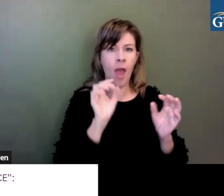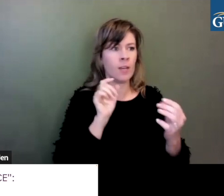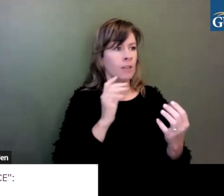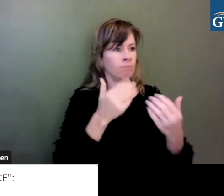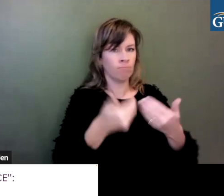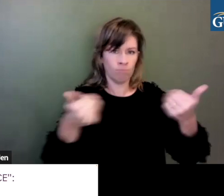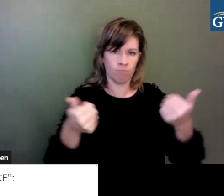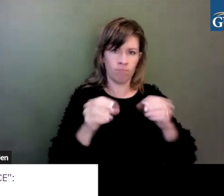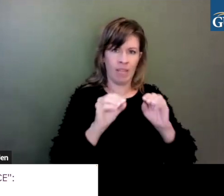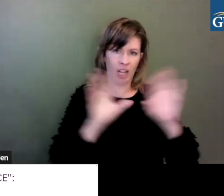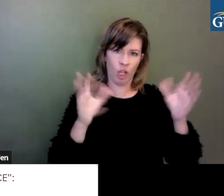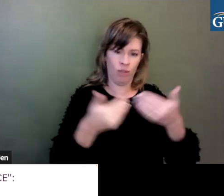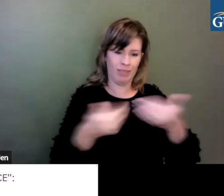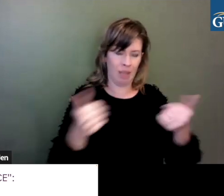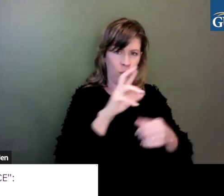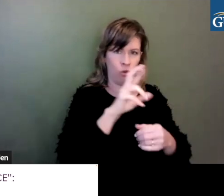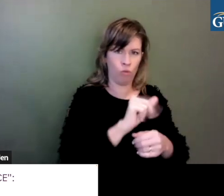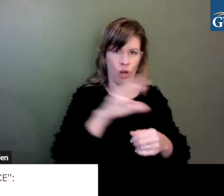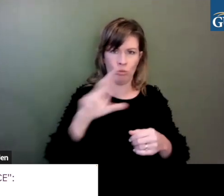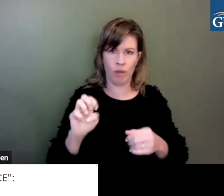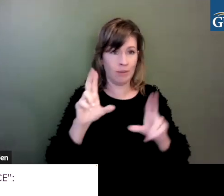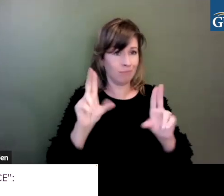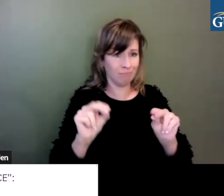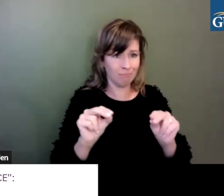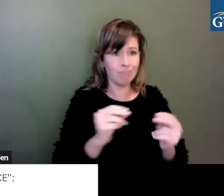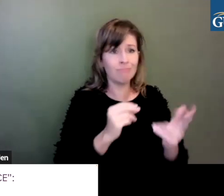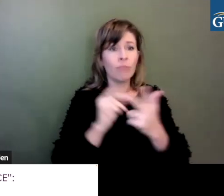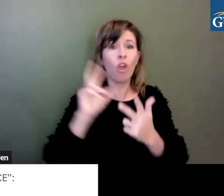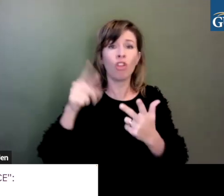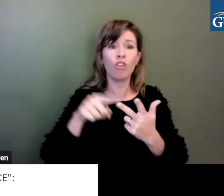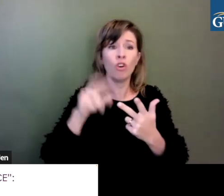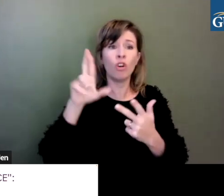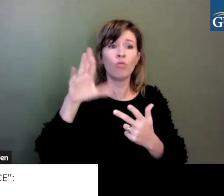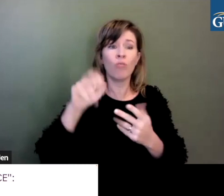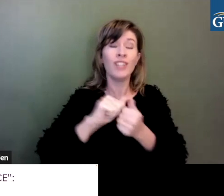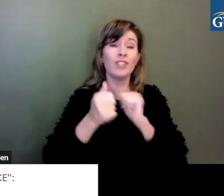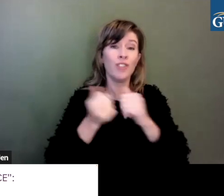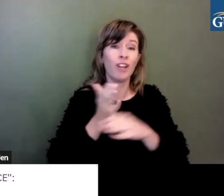race from the other. That race changes across time and space. This one sometimes is a little hard to understand. What do we